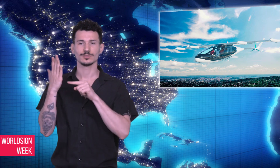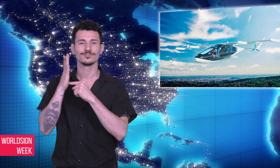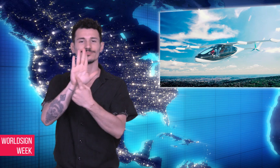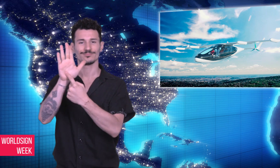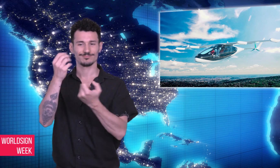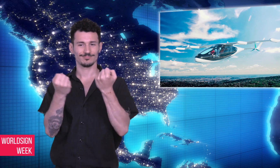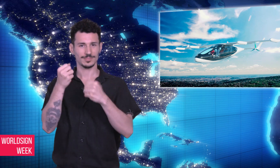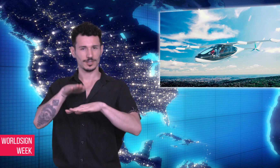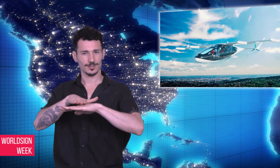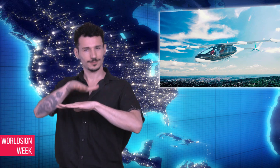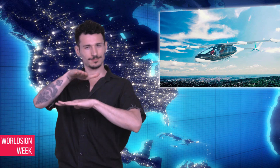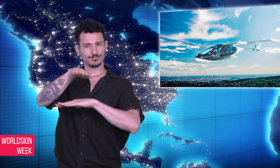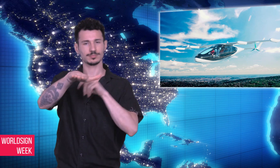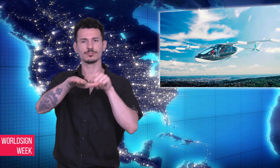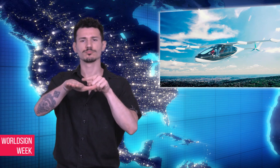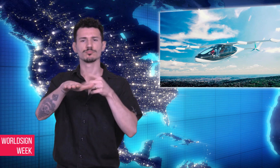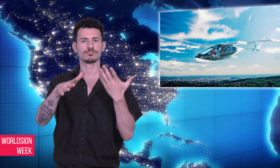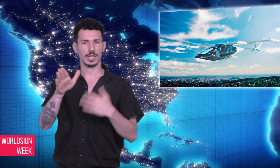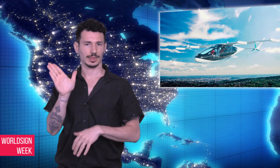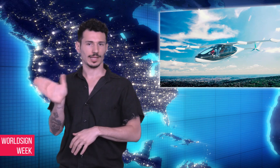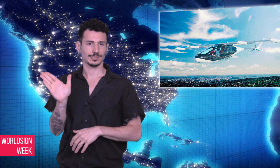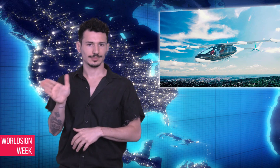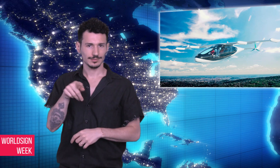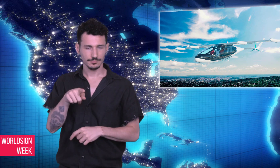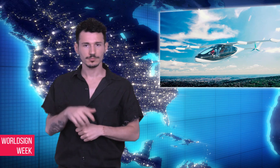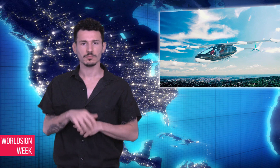that could carry up to five people at